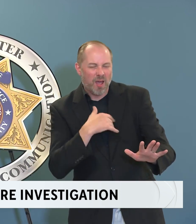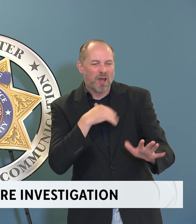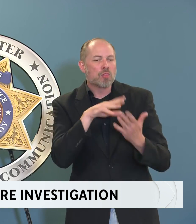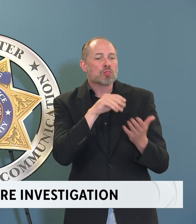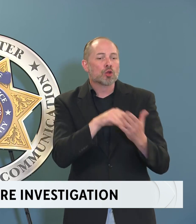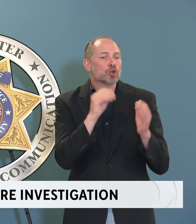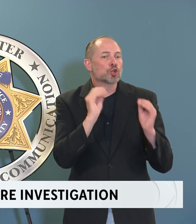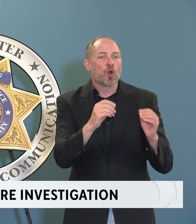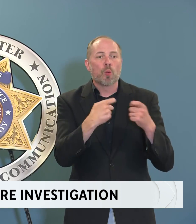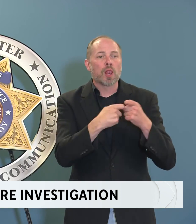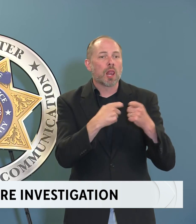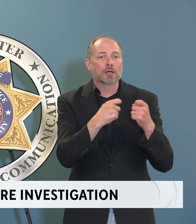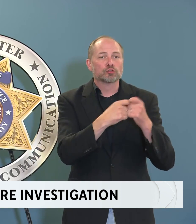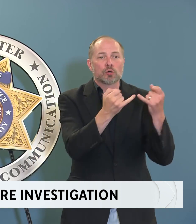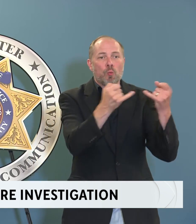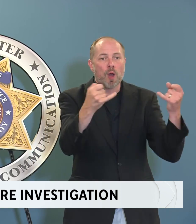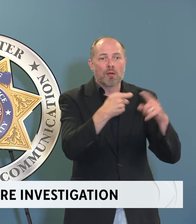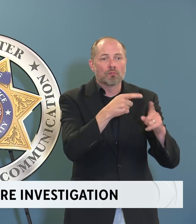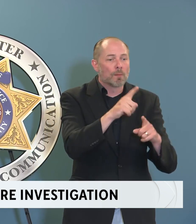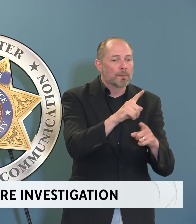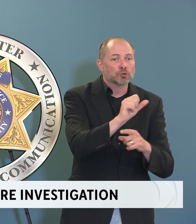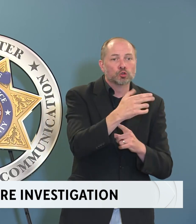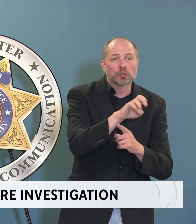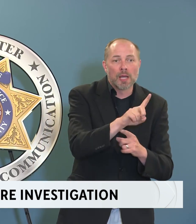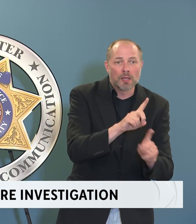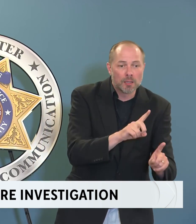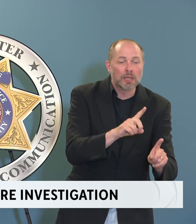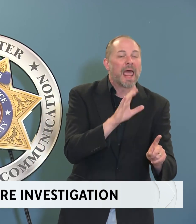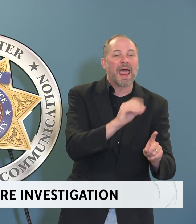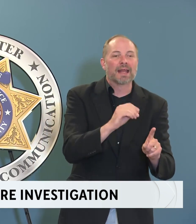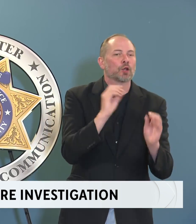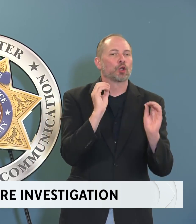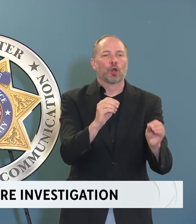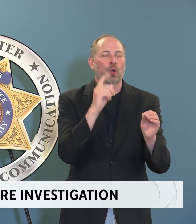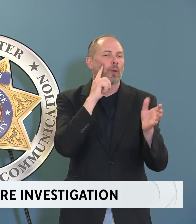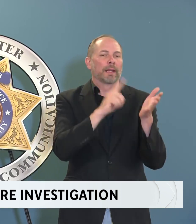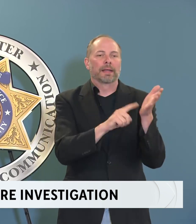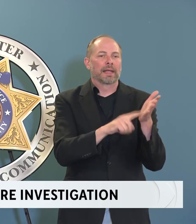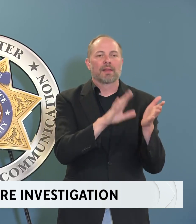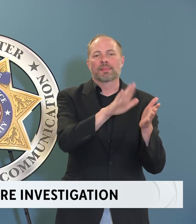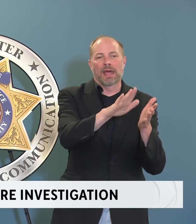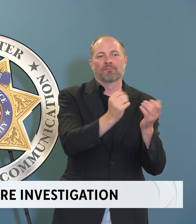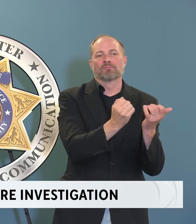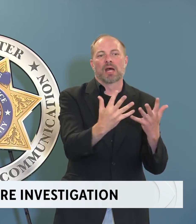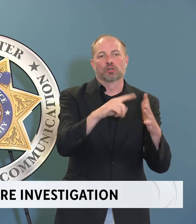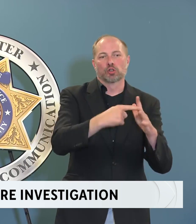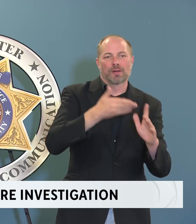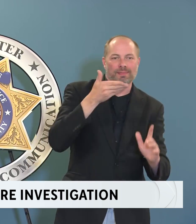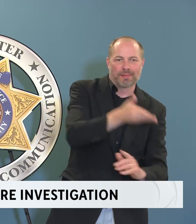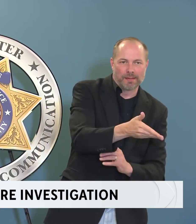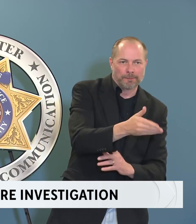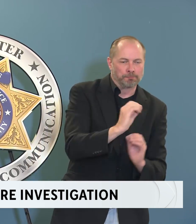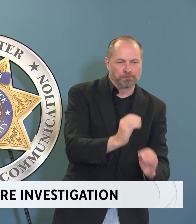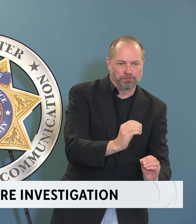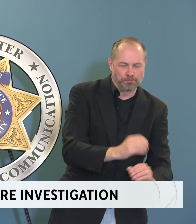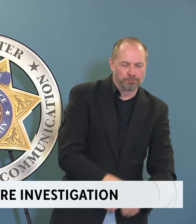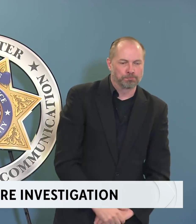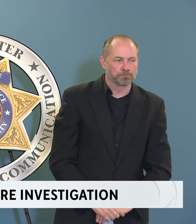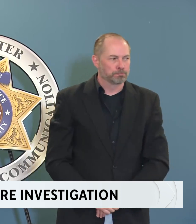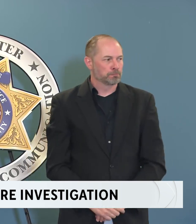LOCATION FOR WHERE THE FIRE STARTED. AFTER OUR INVESTIGATORS EXHUMED AND RE-CREATED THE REMAINS OF THE SHED, WE LEARN THAT THERE WAS NO ELECTRICAL SERVICE TO THE